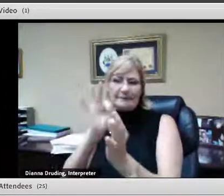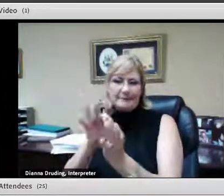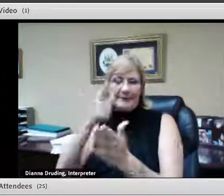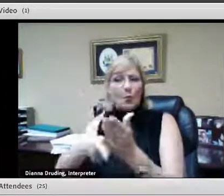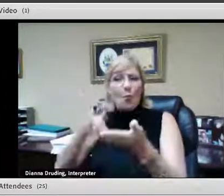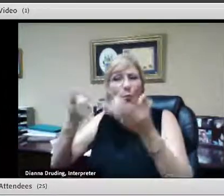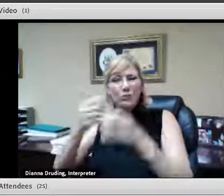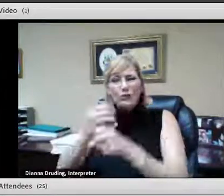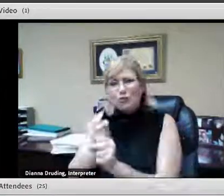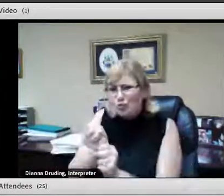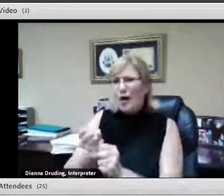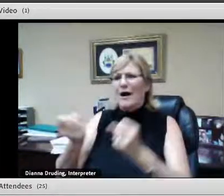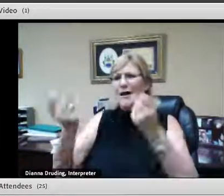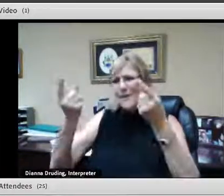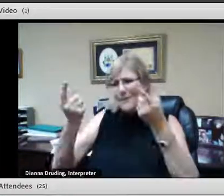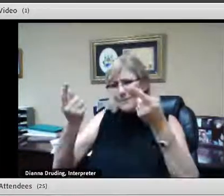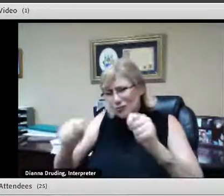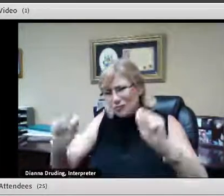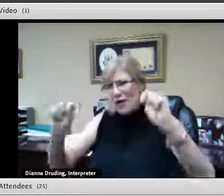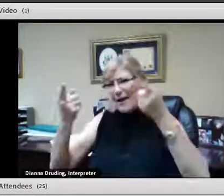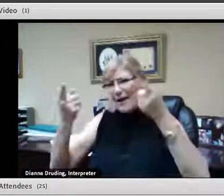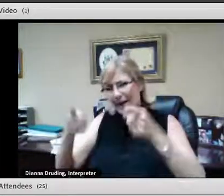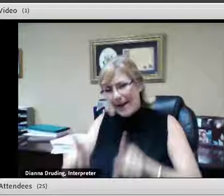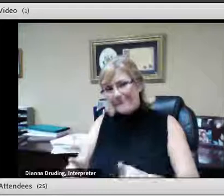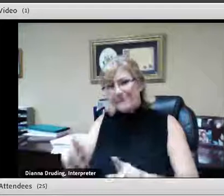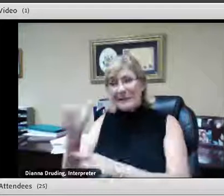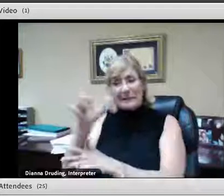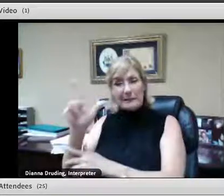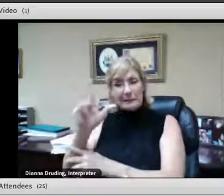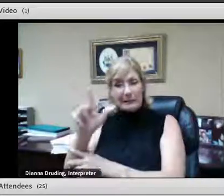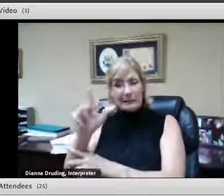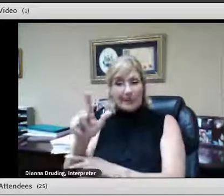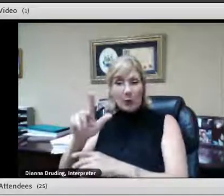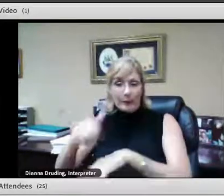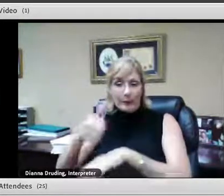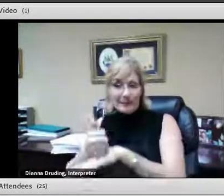and I think the library setting is just perfect for that.